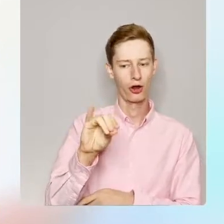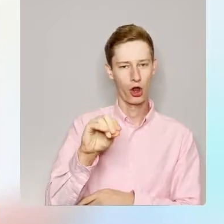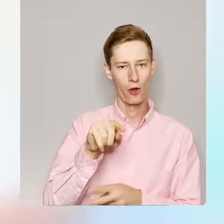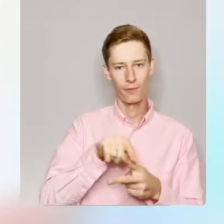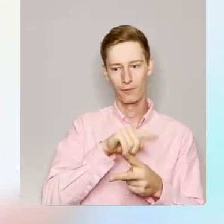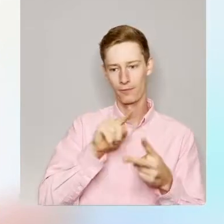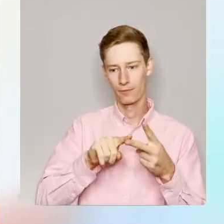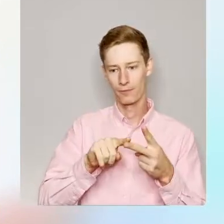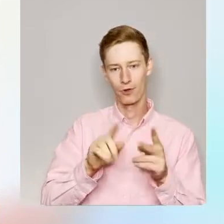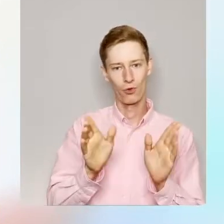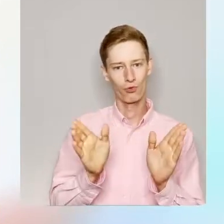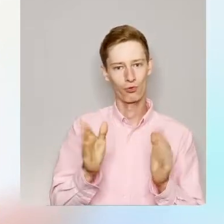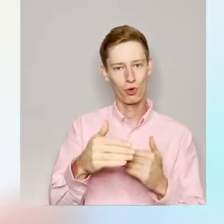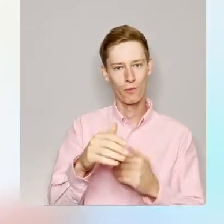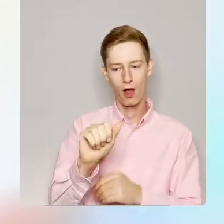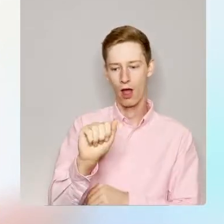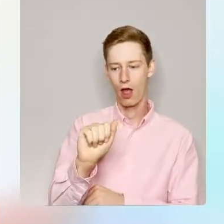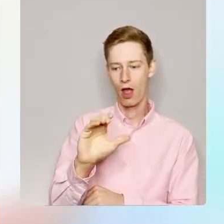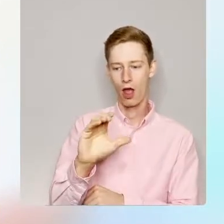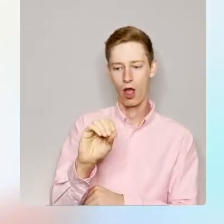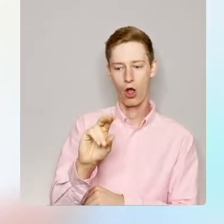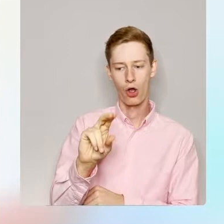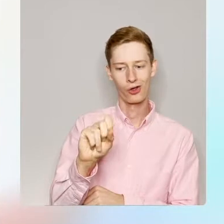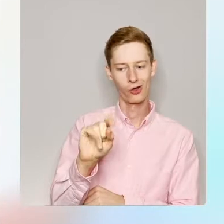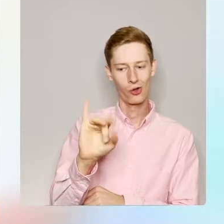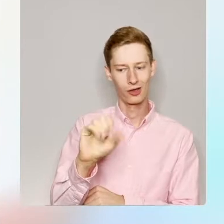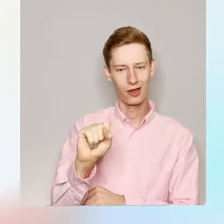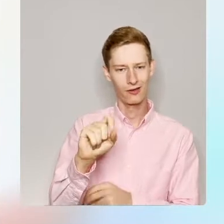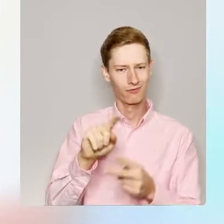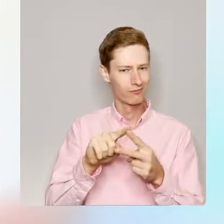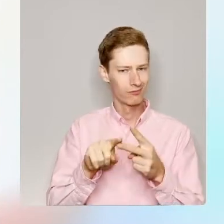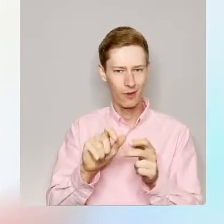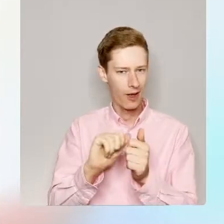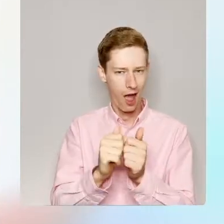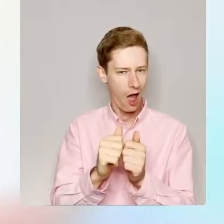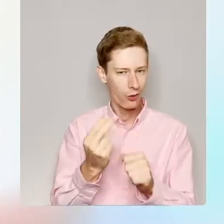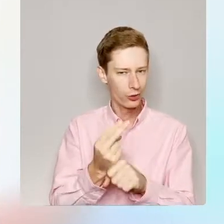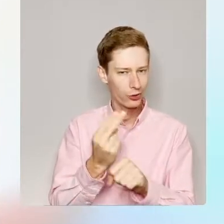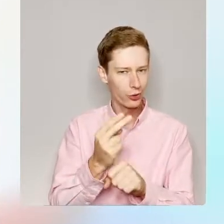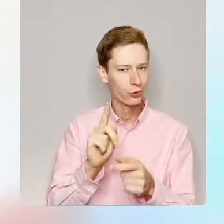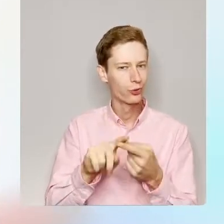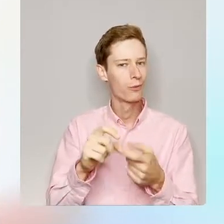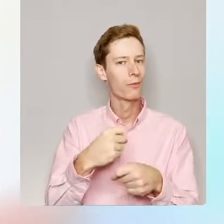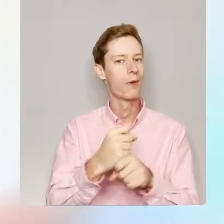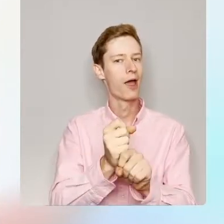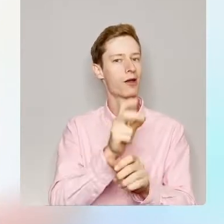and help you understand the role that these can play as you create immersive VR experiences.